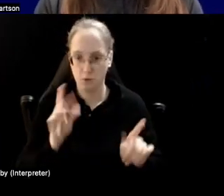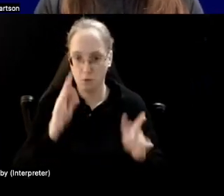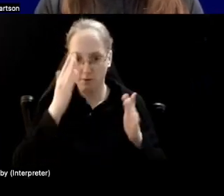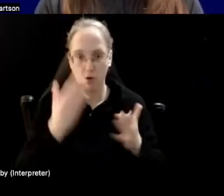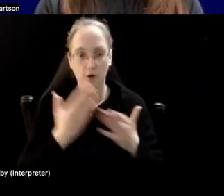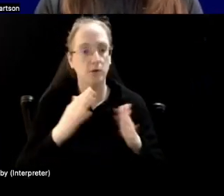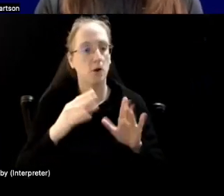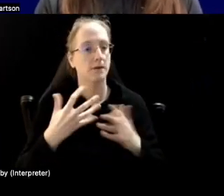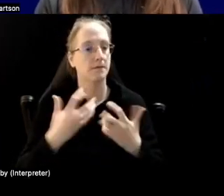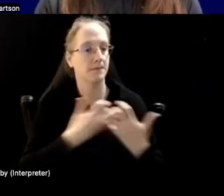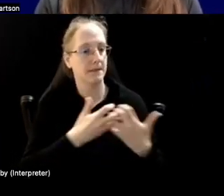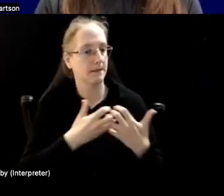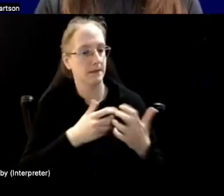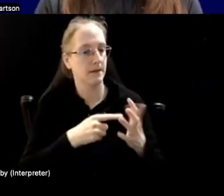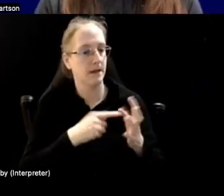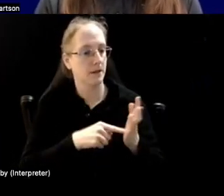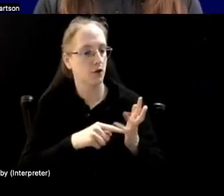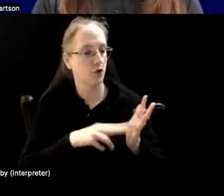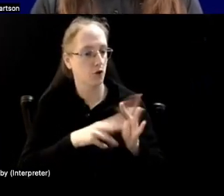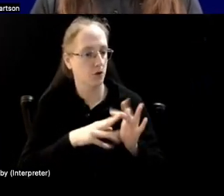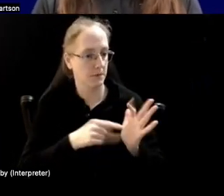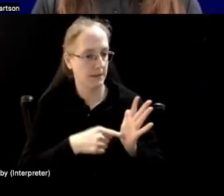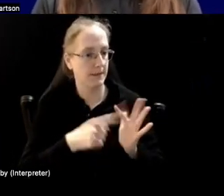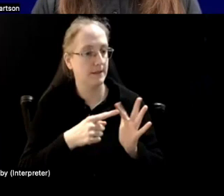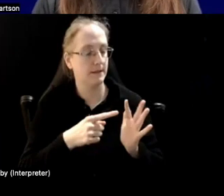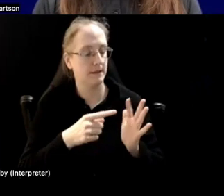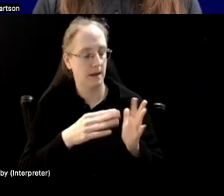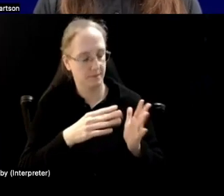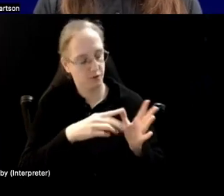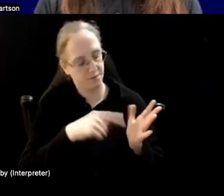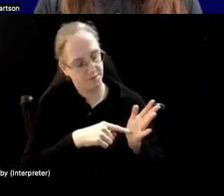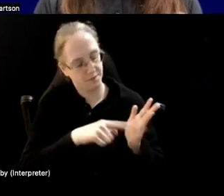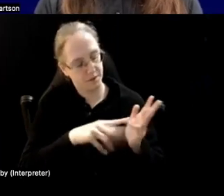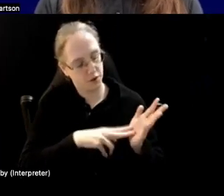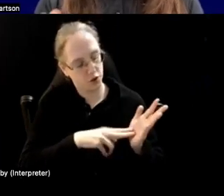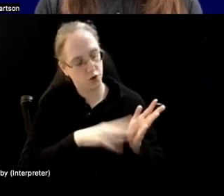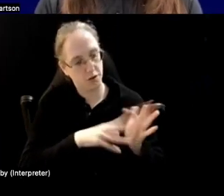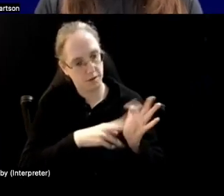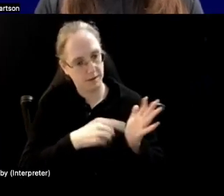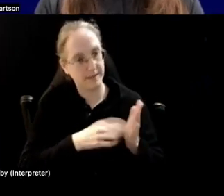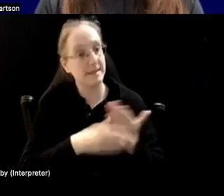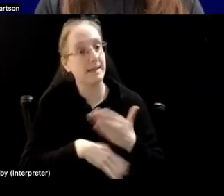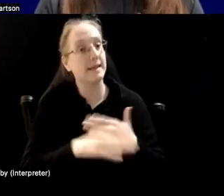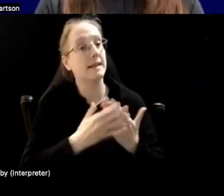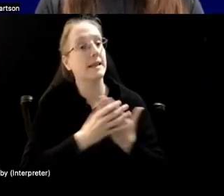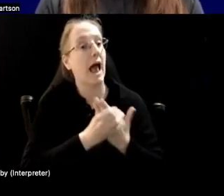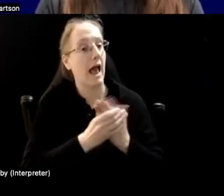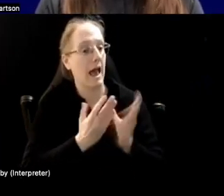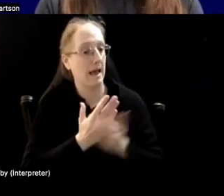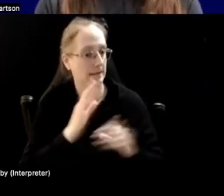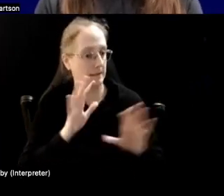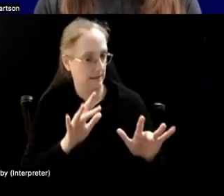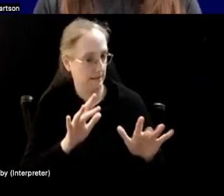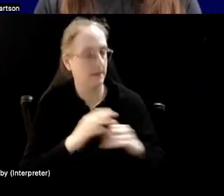happens through the hands, so the emotion is reflected back through the contact in their